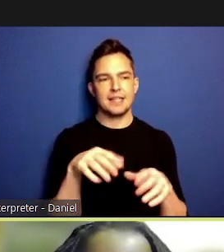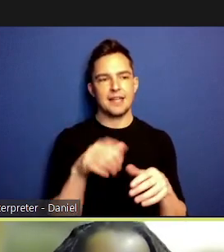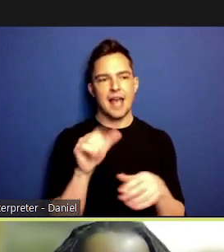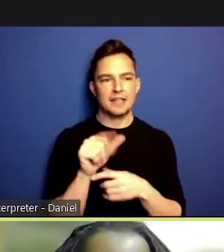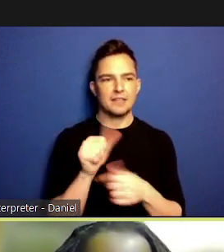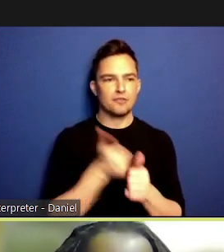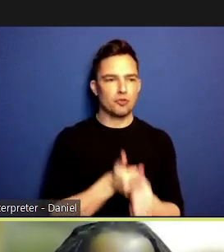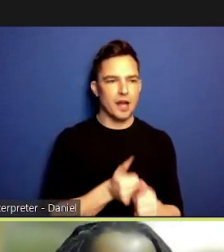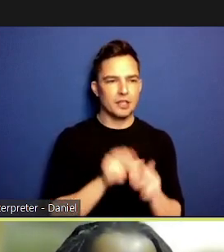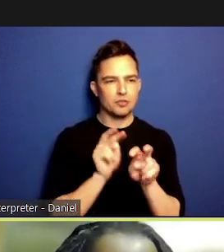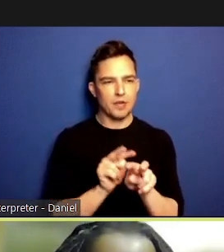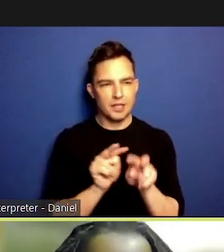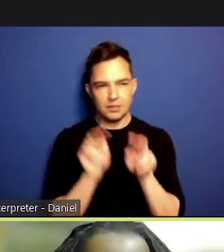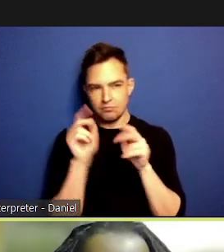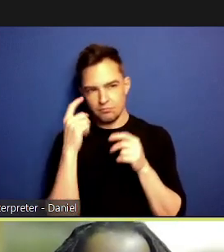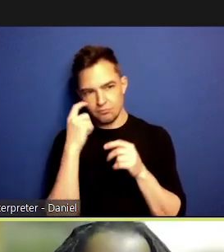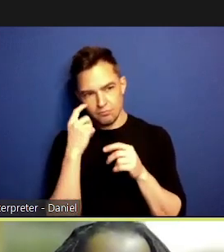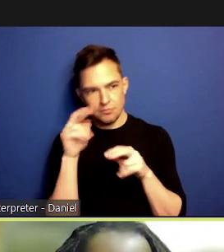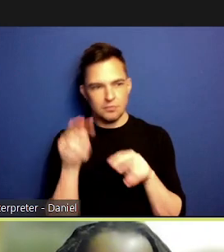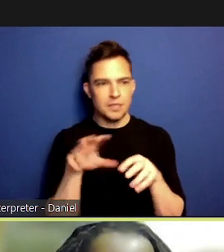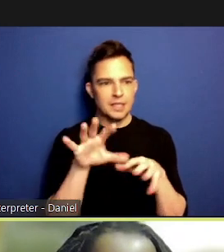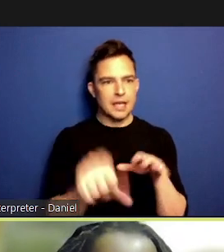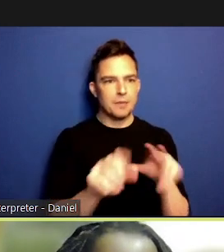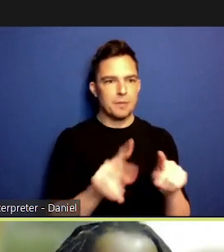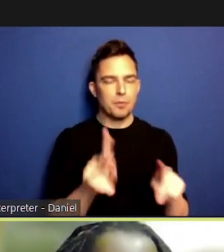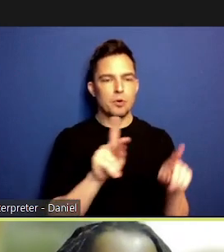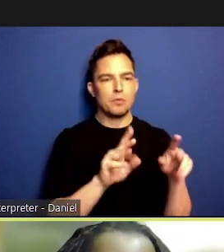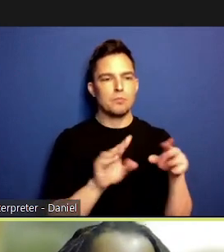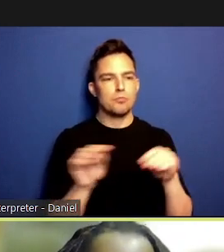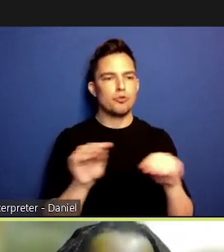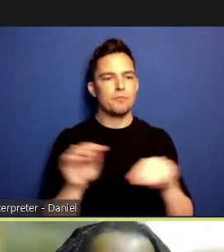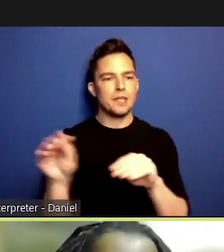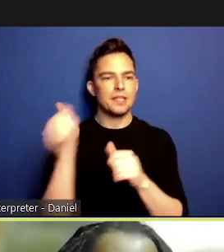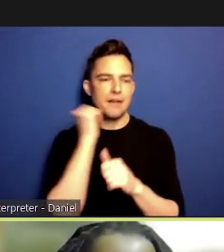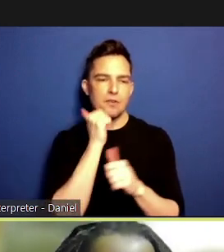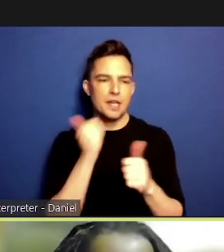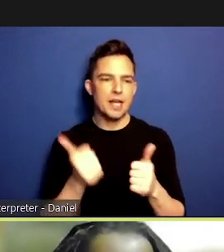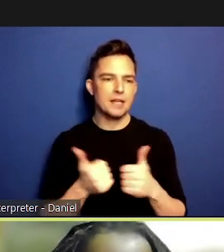monitoring, and capturing a group of people's movements or everyday dealings. In the education